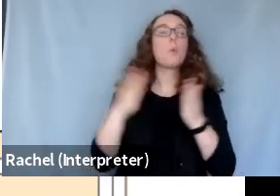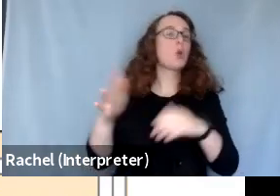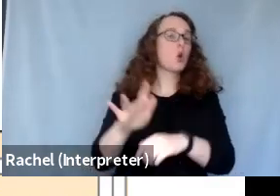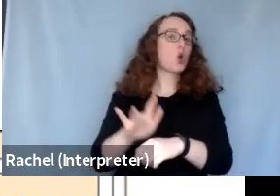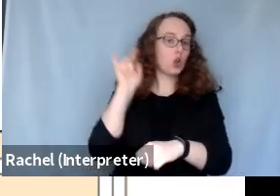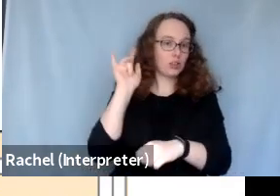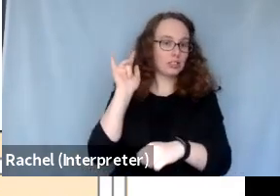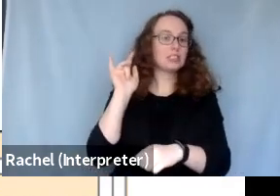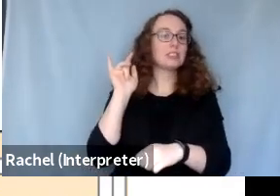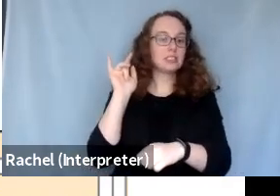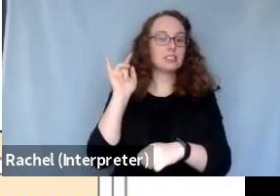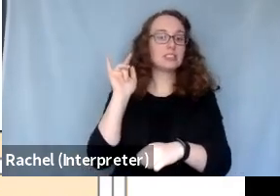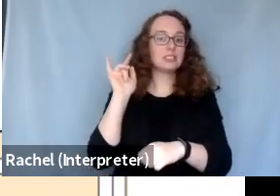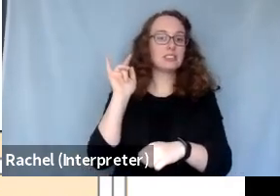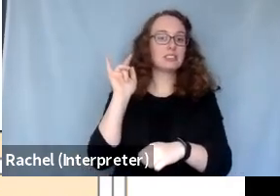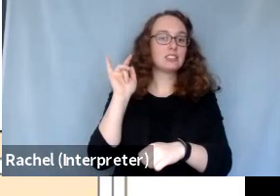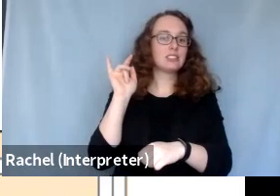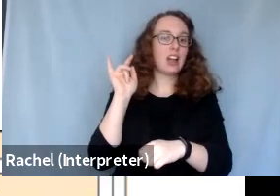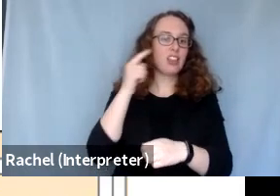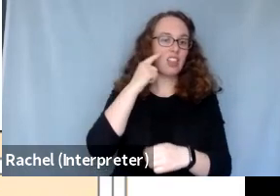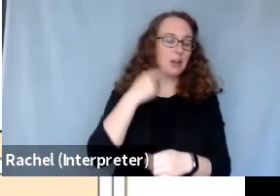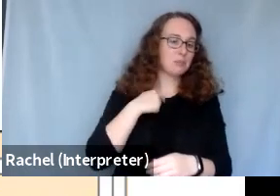I thought I adjusted this, but not, so that's okay.